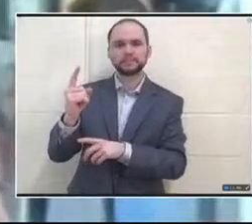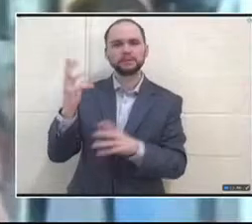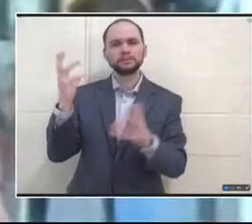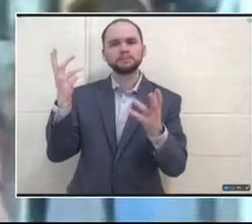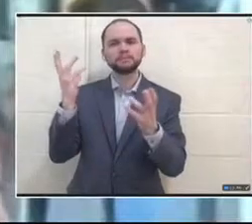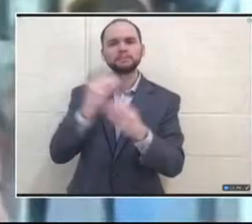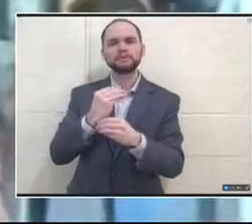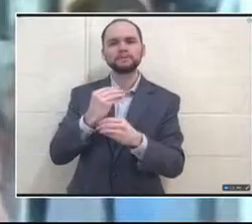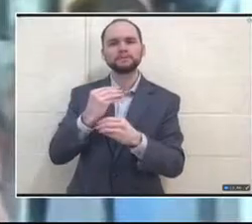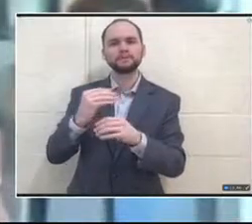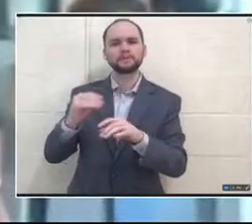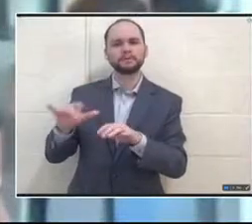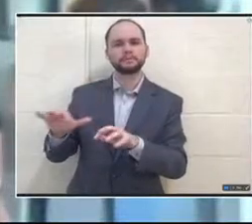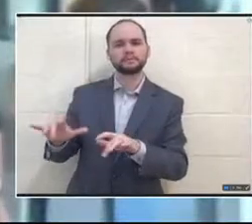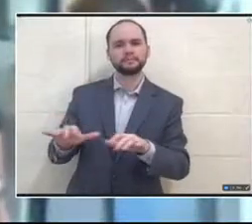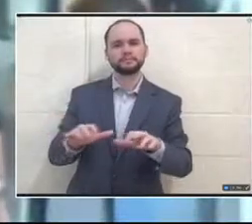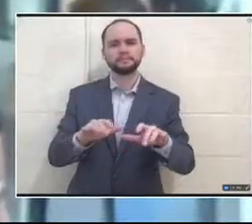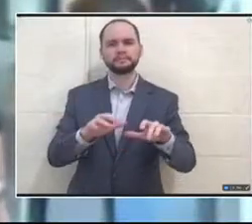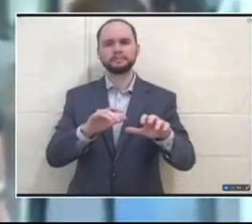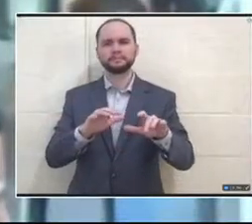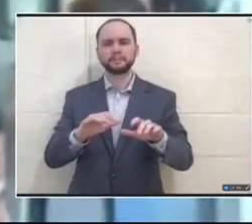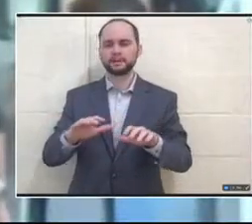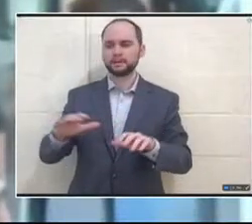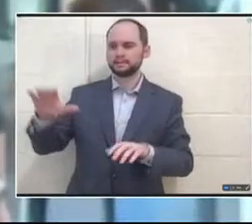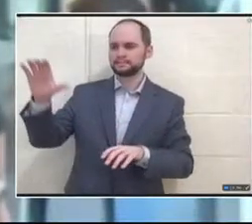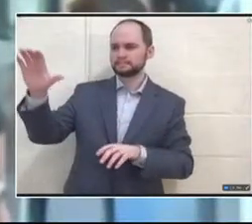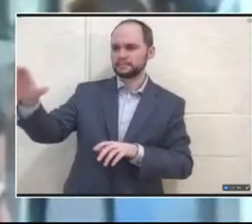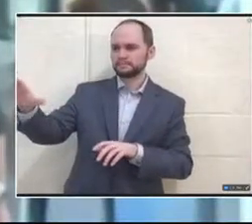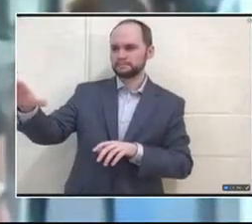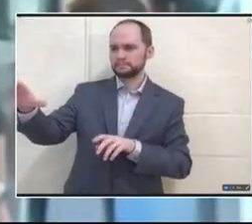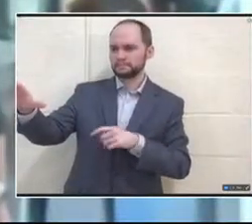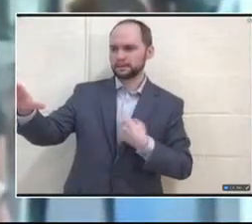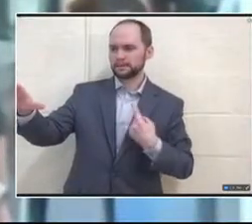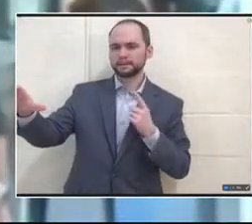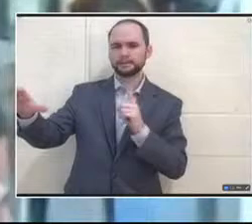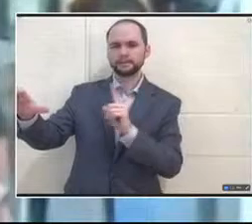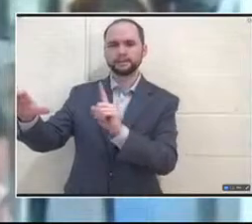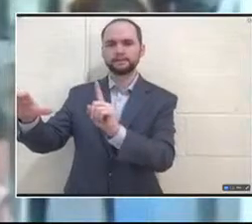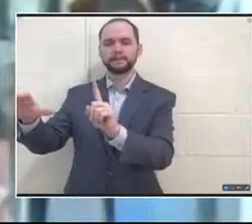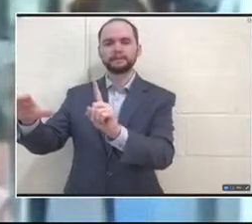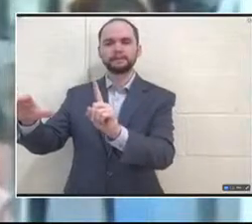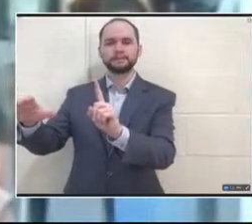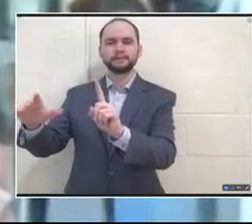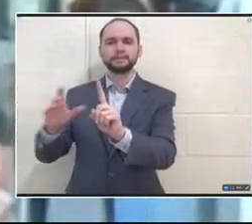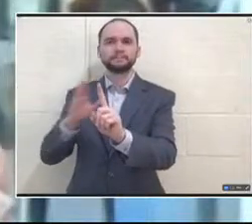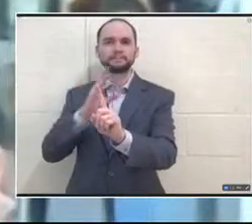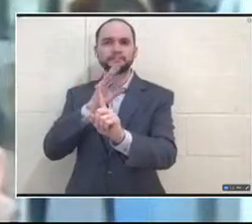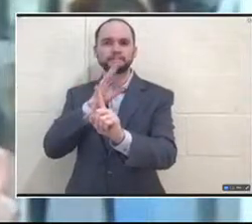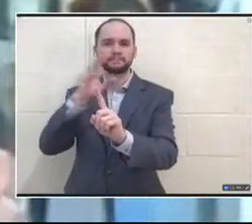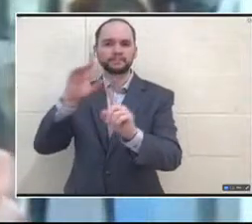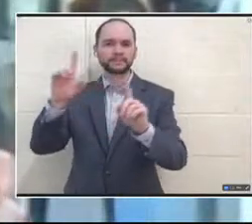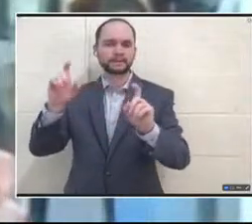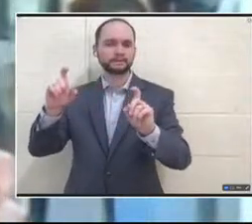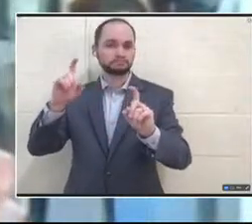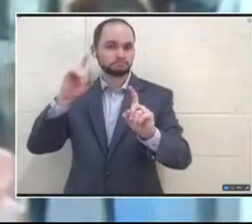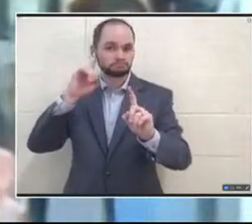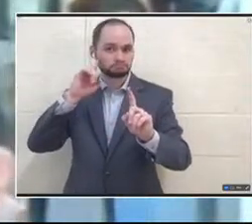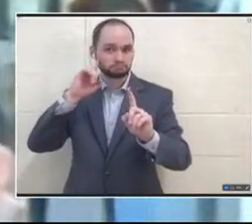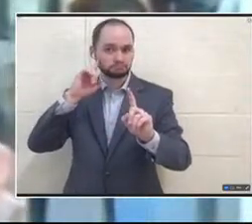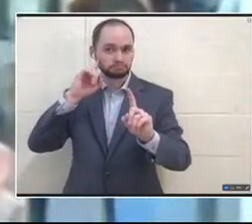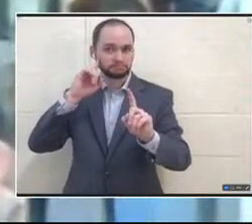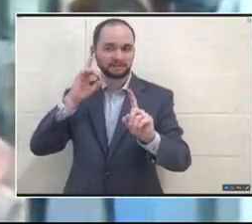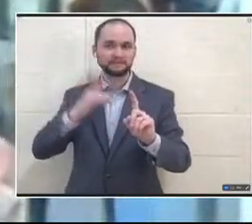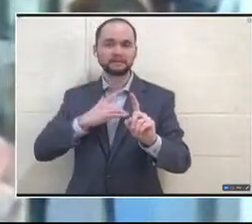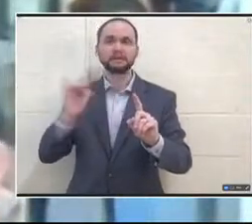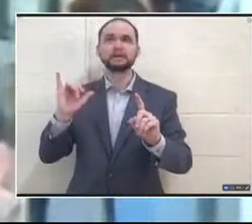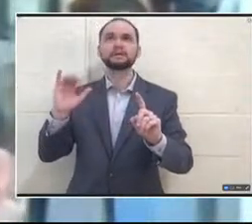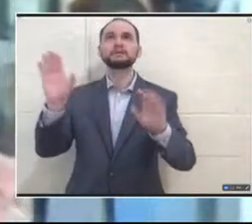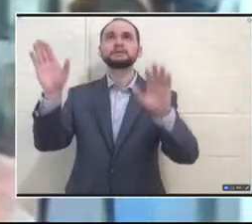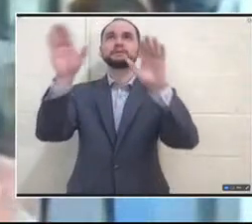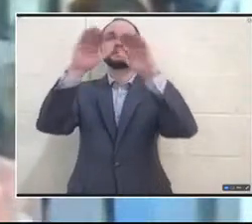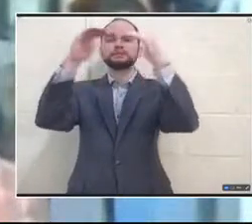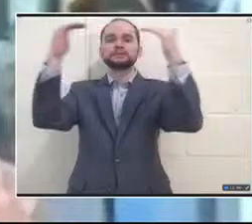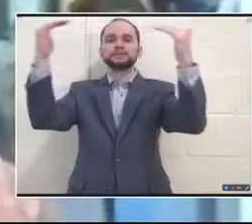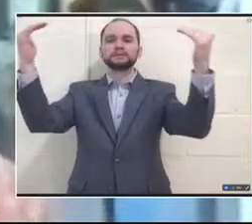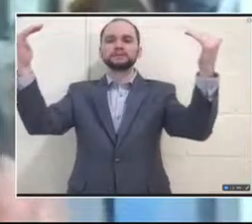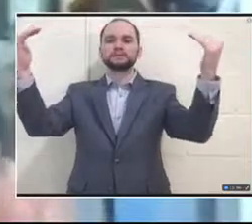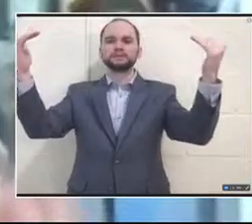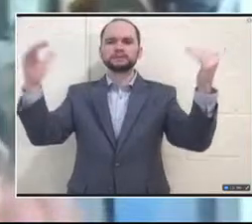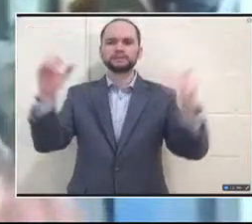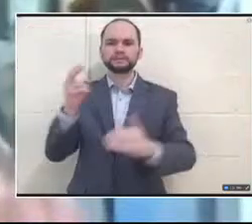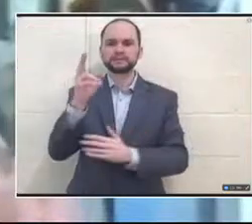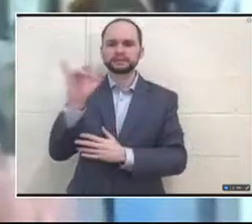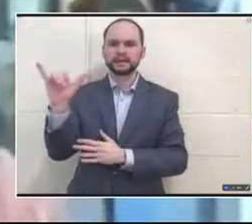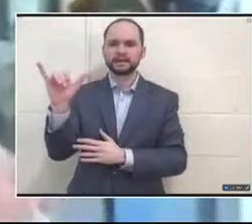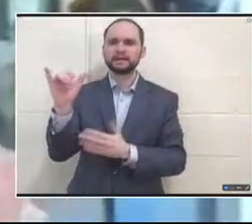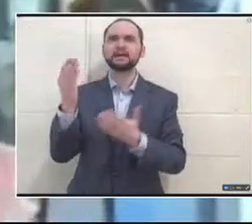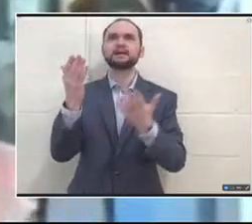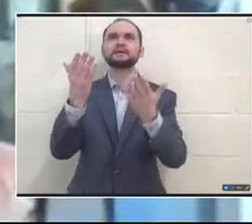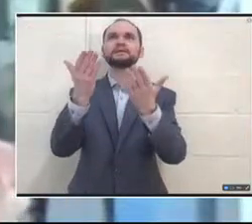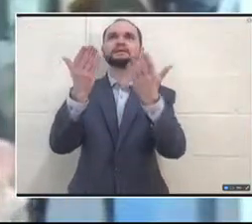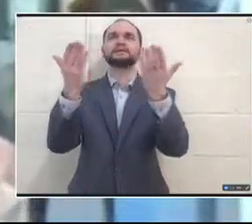And it was a moment to drink in from the heavenly sky. But quite a different moment once the event